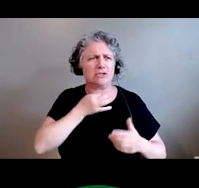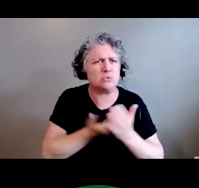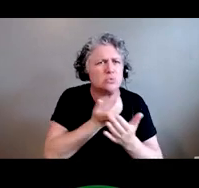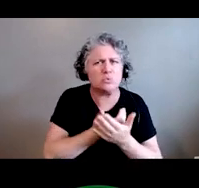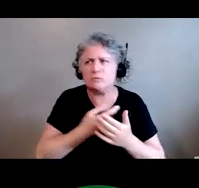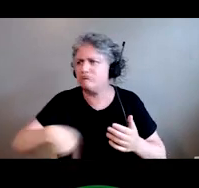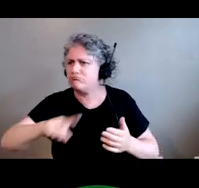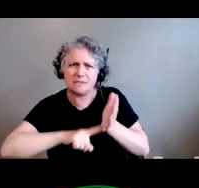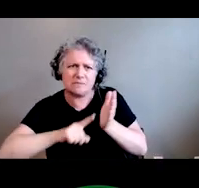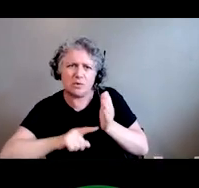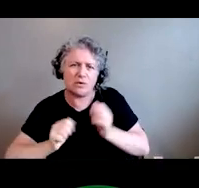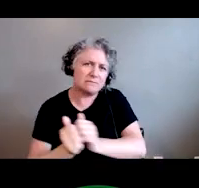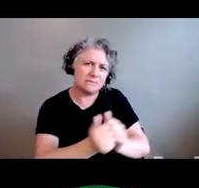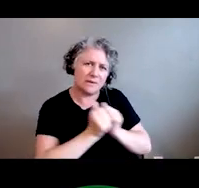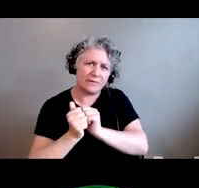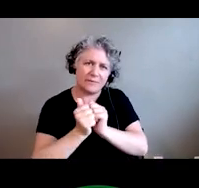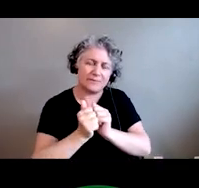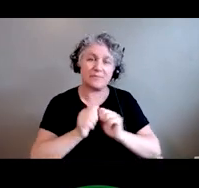actionable to guide our work together.